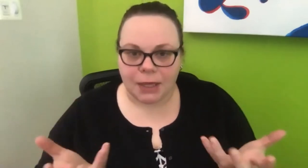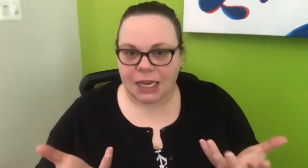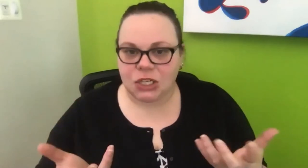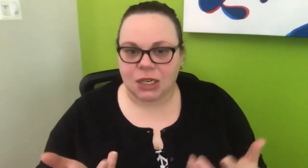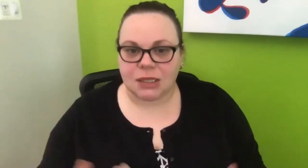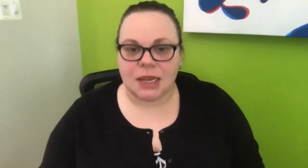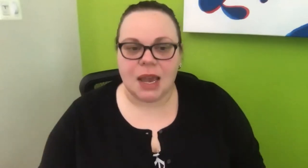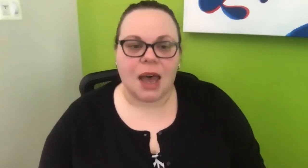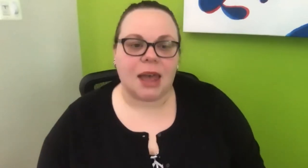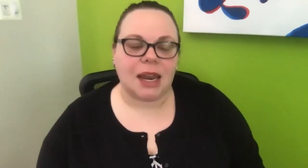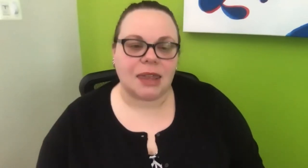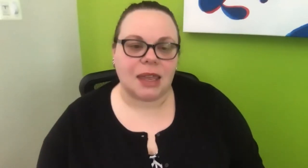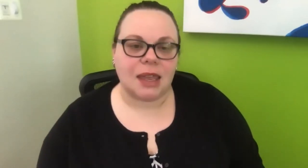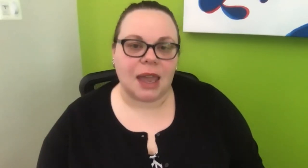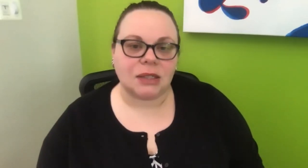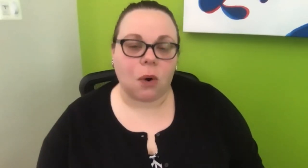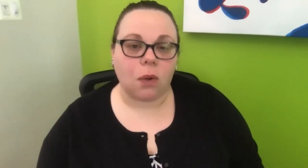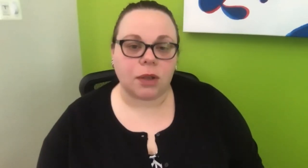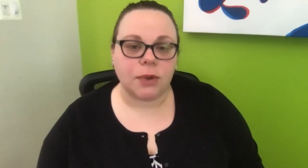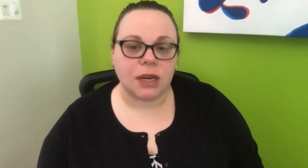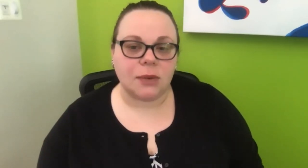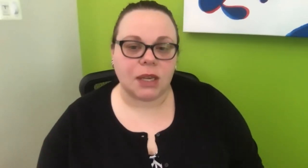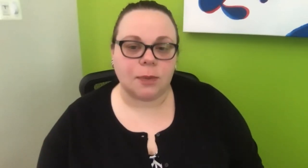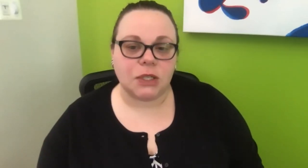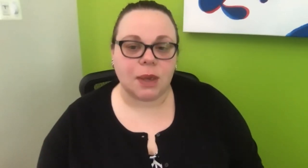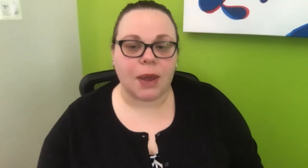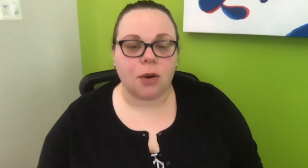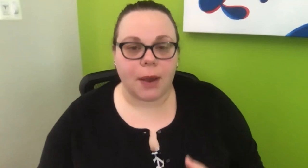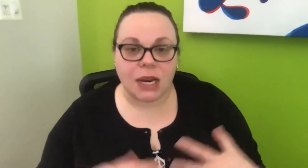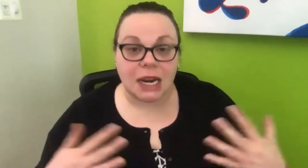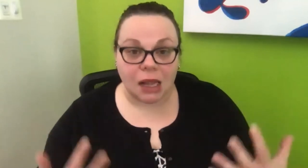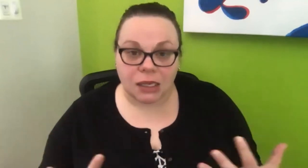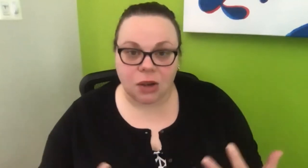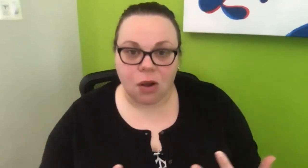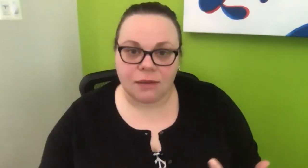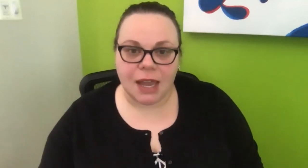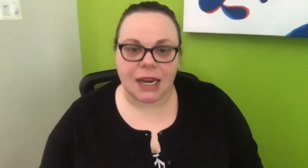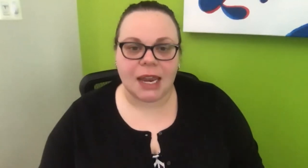And I think as a whole community we could be doing better about acknowledging that, and how,